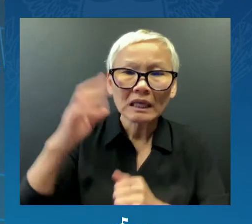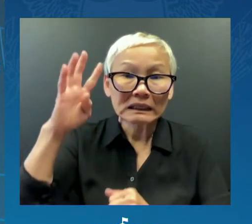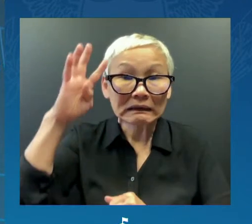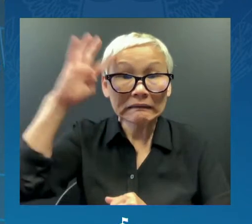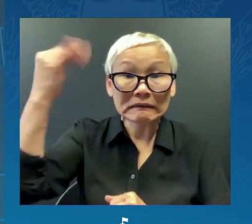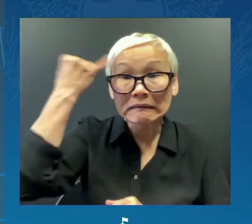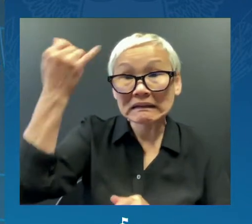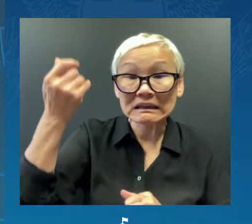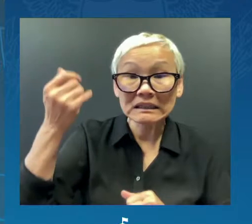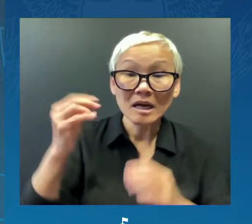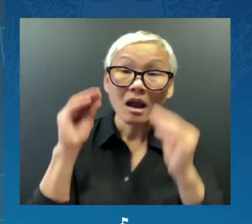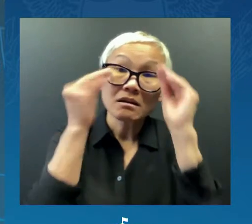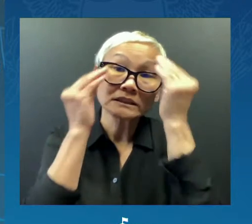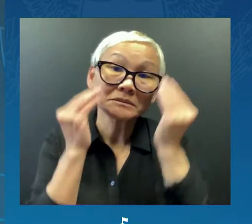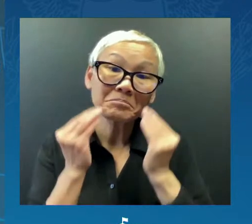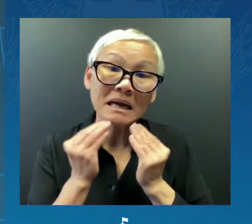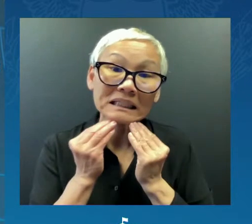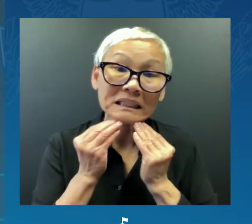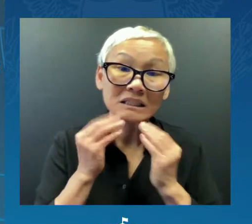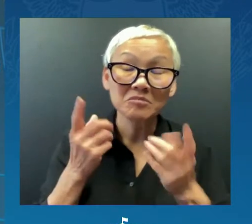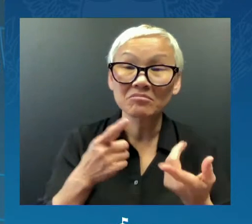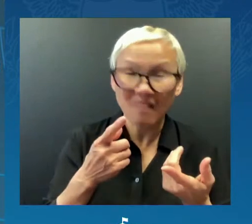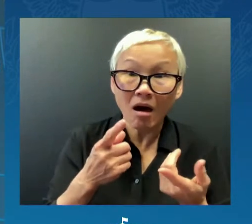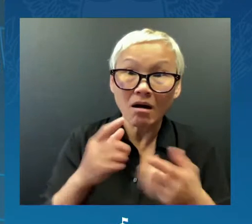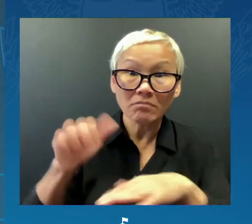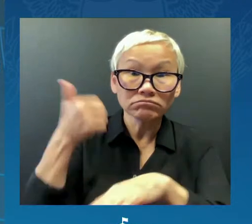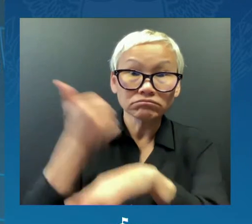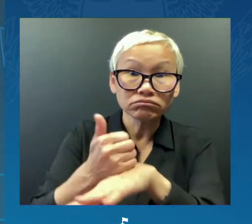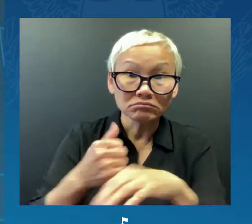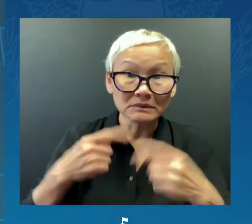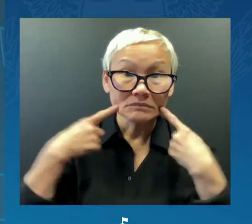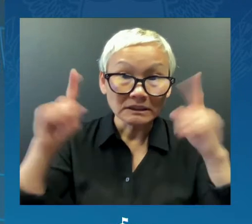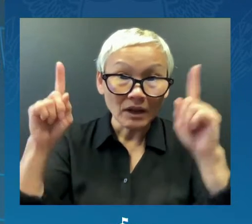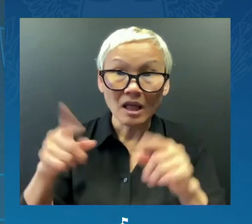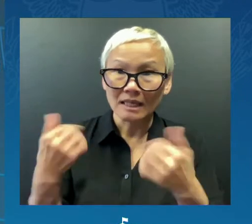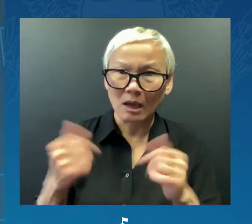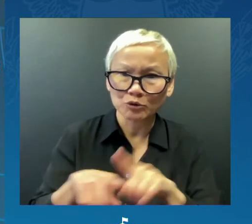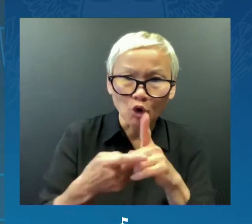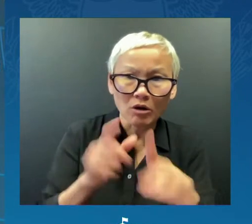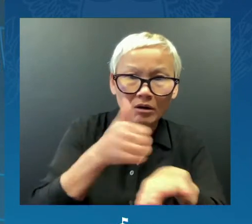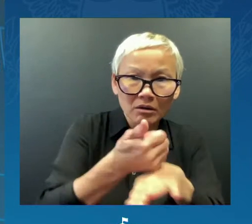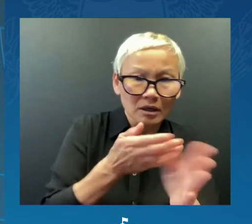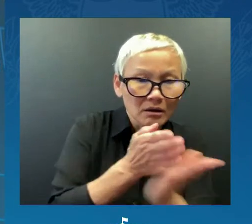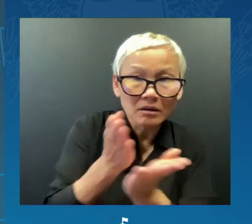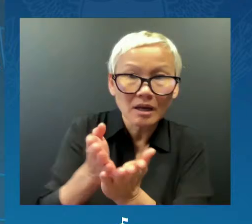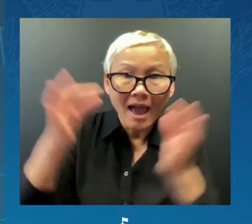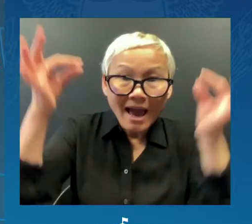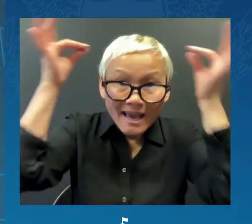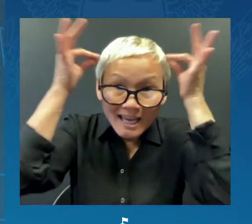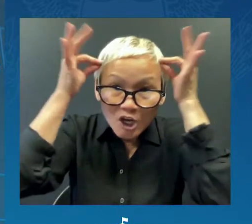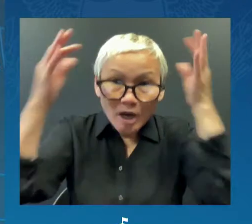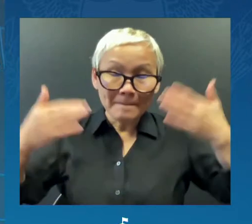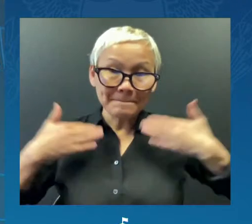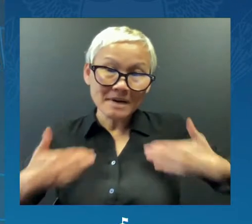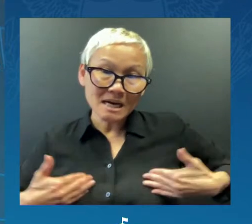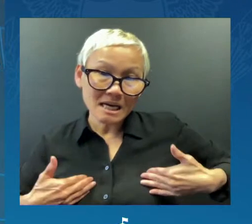and body care products. And she now exports her products to Asia, Europe, and the United States.